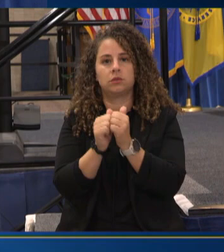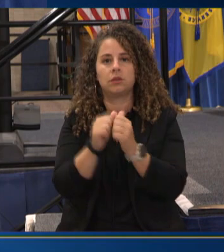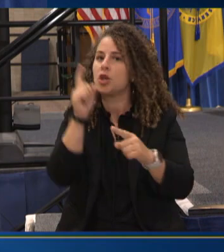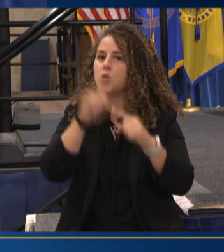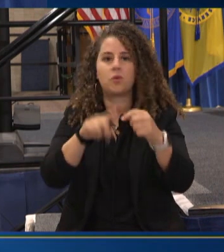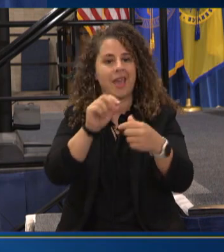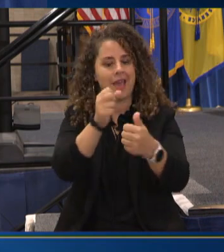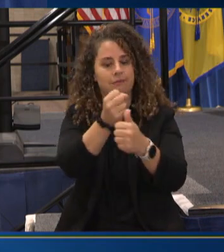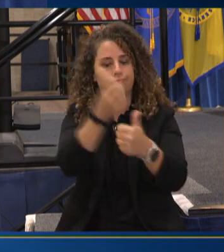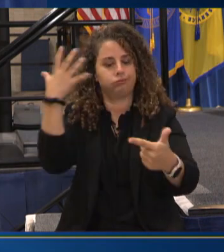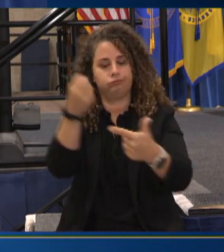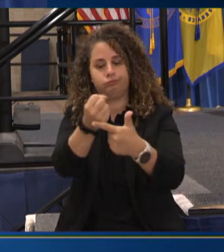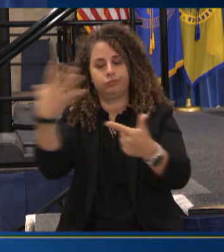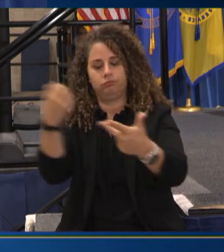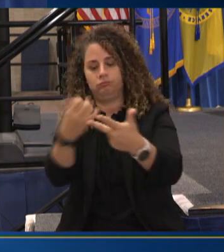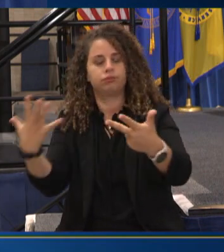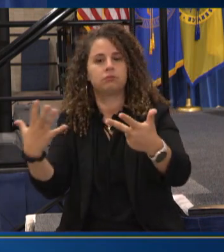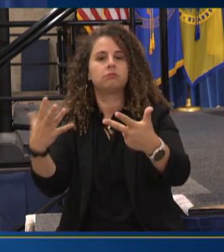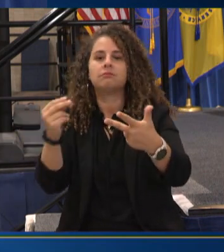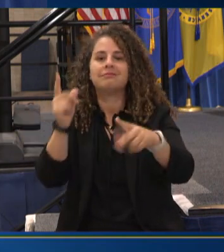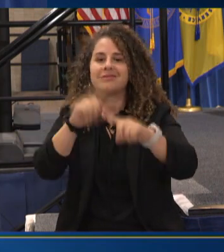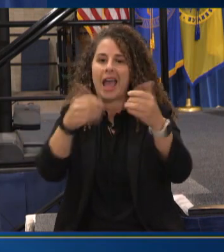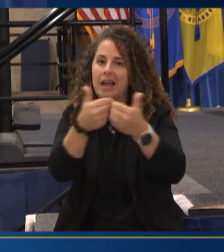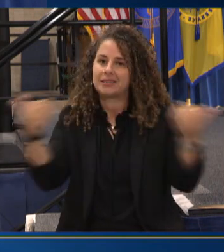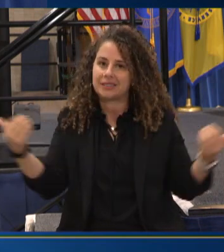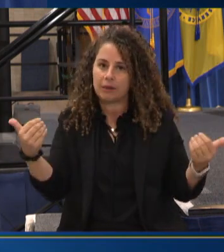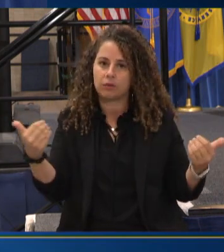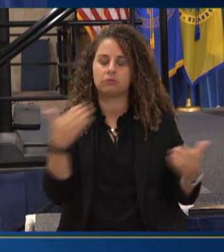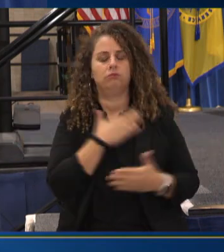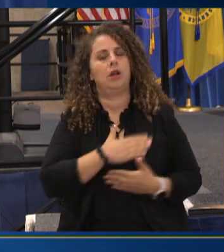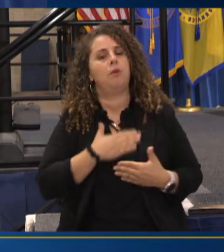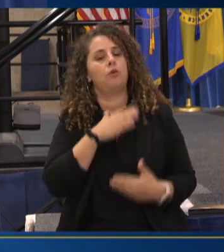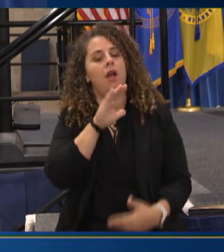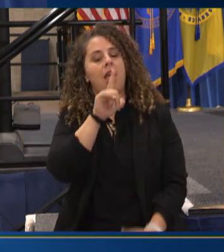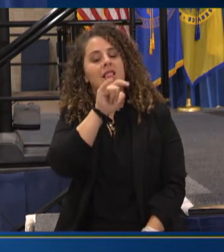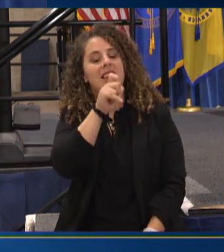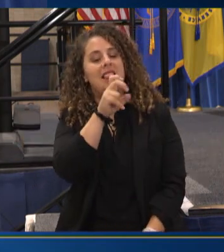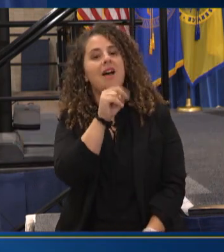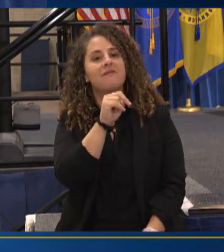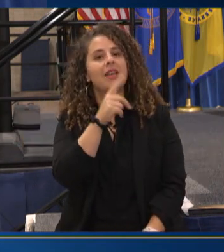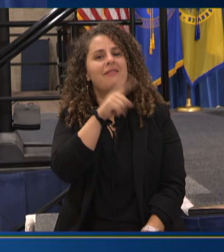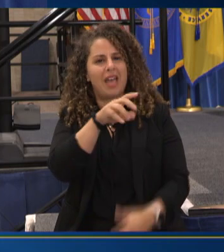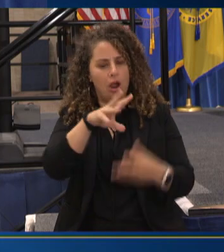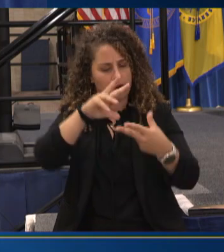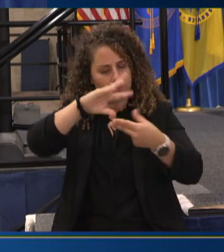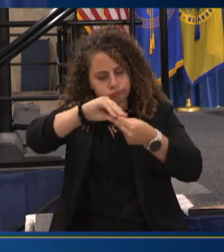And I appreciated when Admiral Levine spoke about those being cores together.